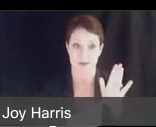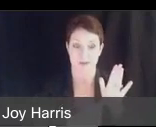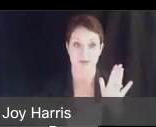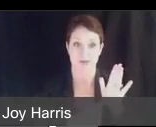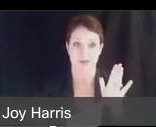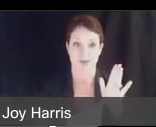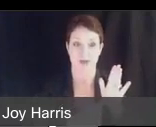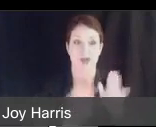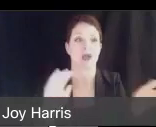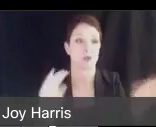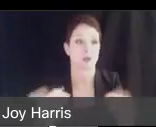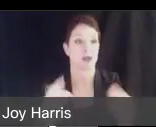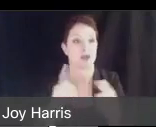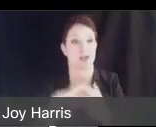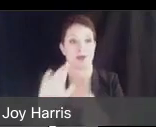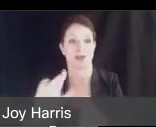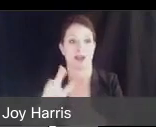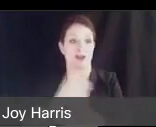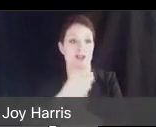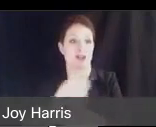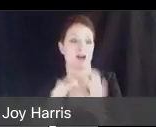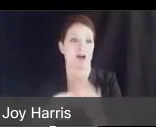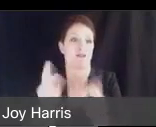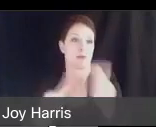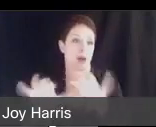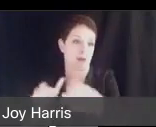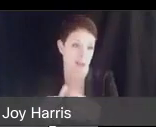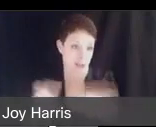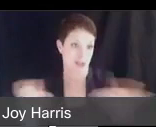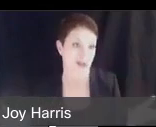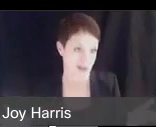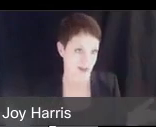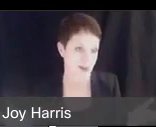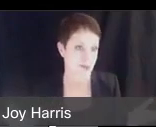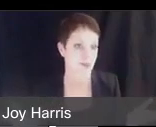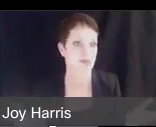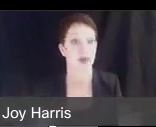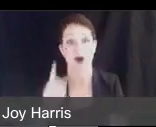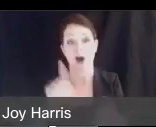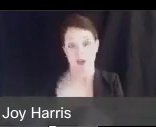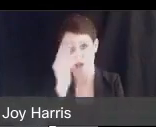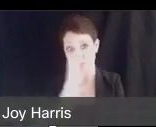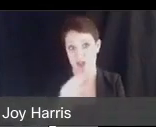relative to their share of the population. Also note that cases are increasing in